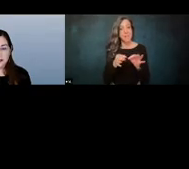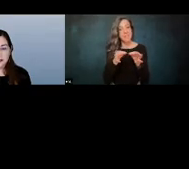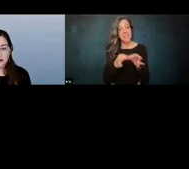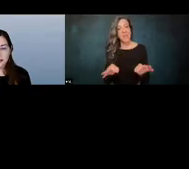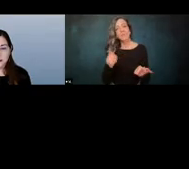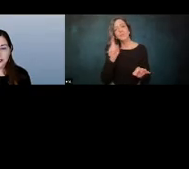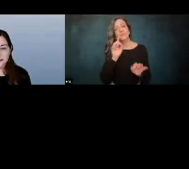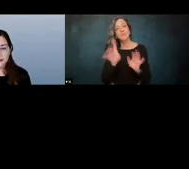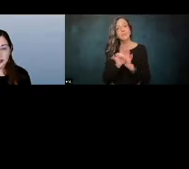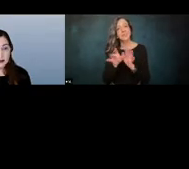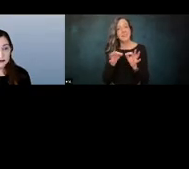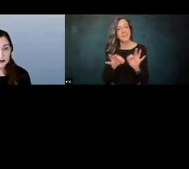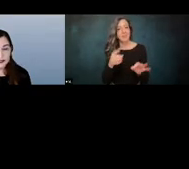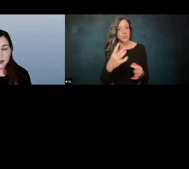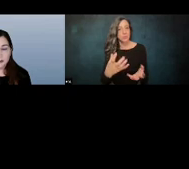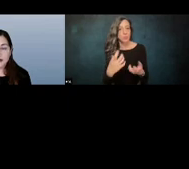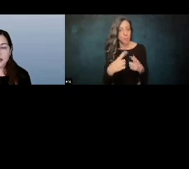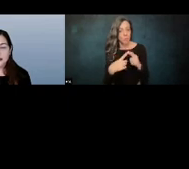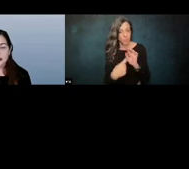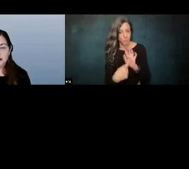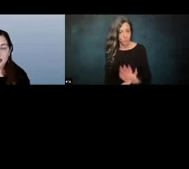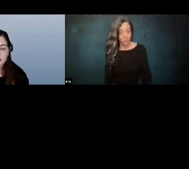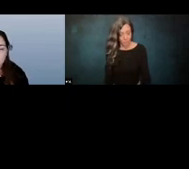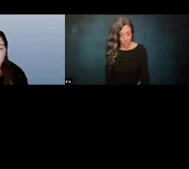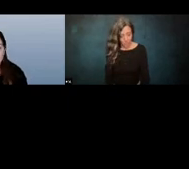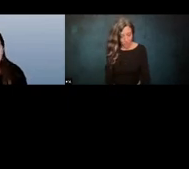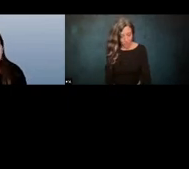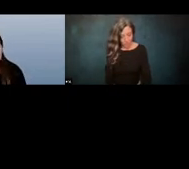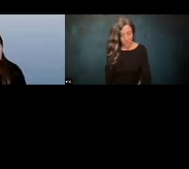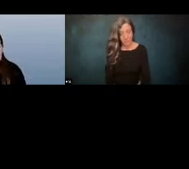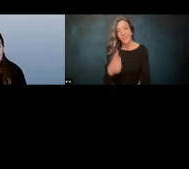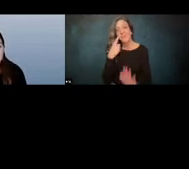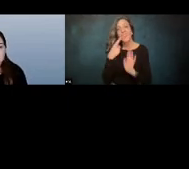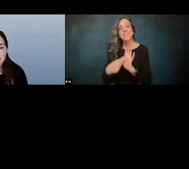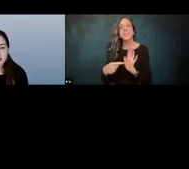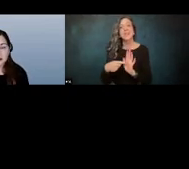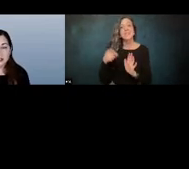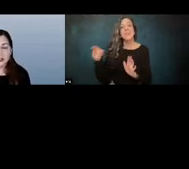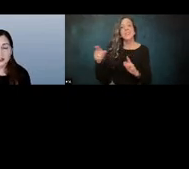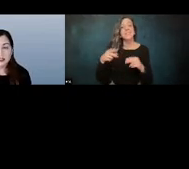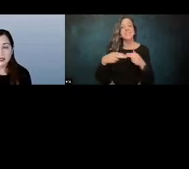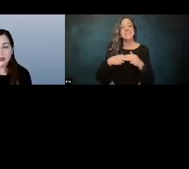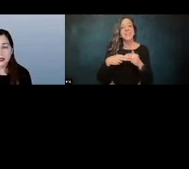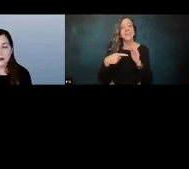the captions to display. For example, the slide shows the speaking language as English